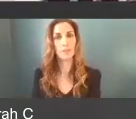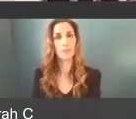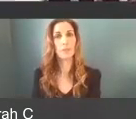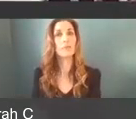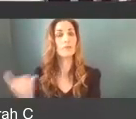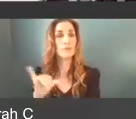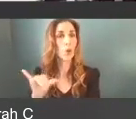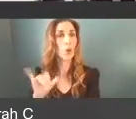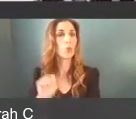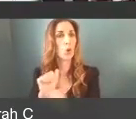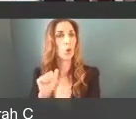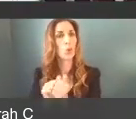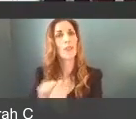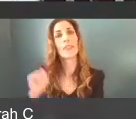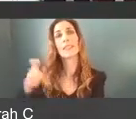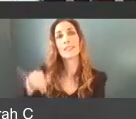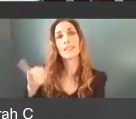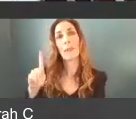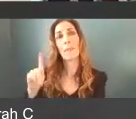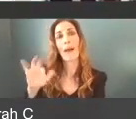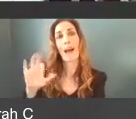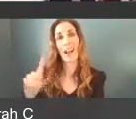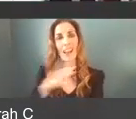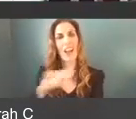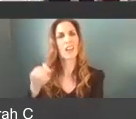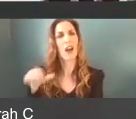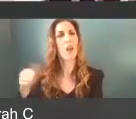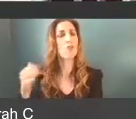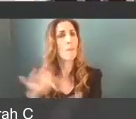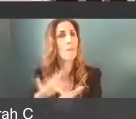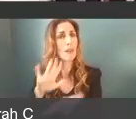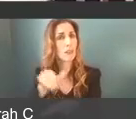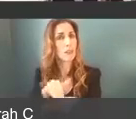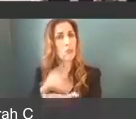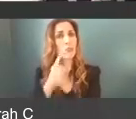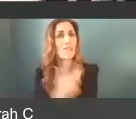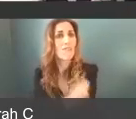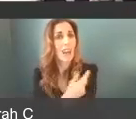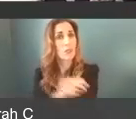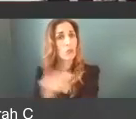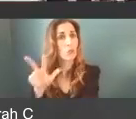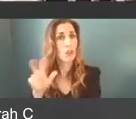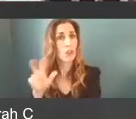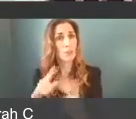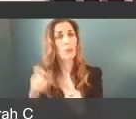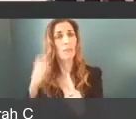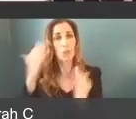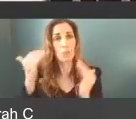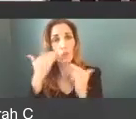Pharmacy and the Jaisohn Medical Center to vaccinate 300 people from the Korean, Chinese, Filipino,